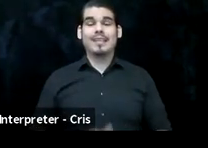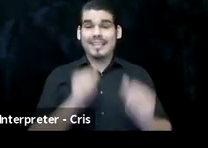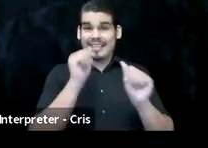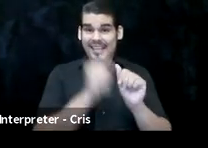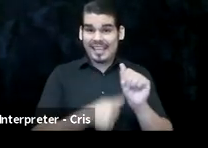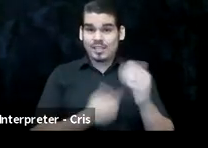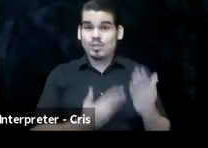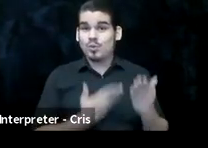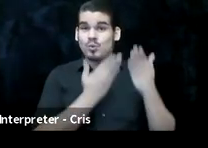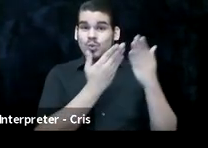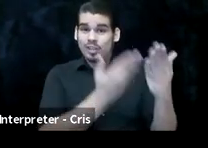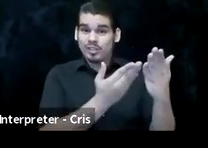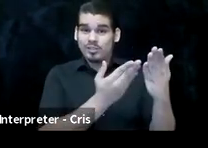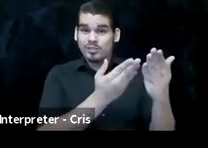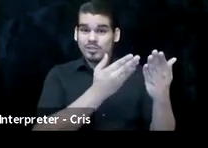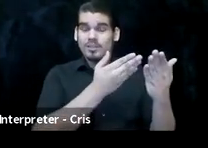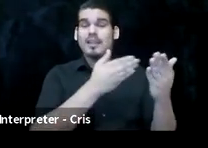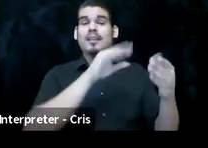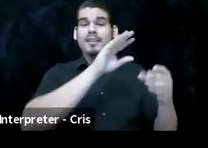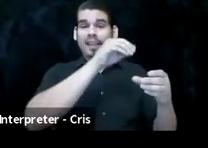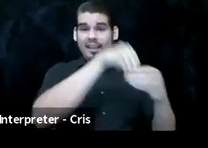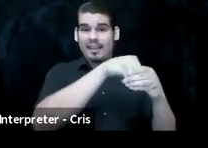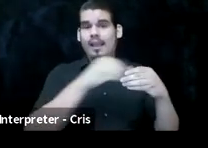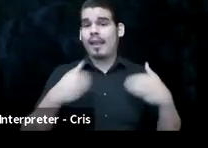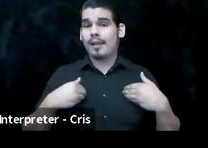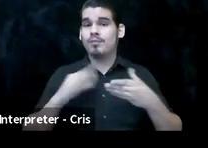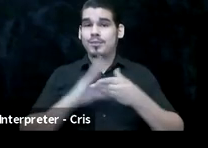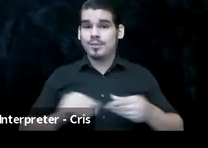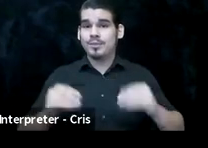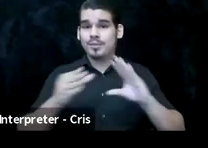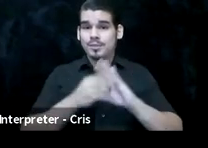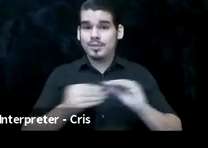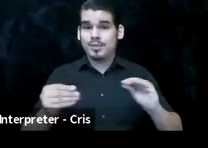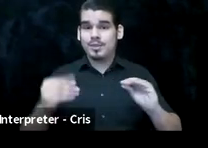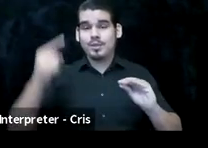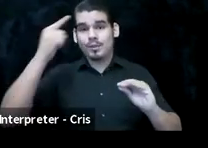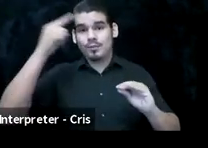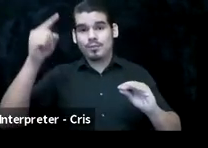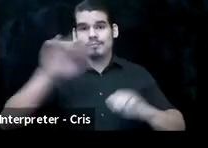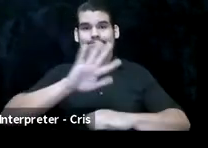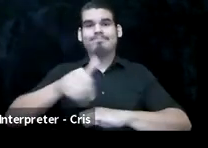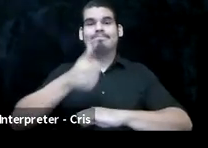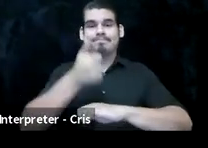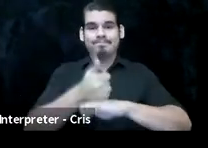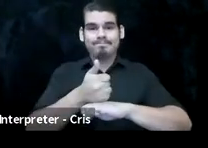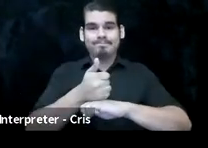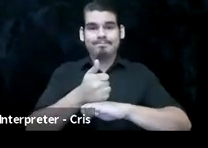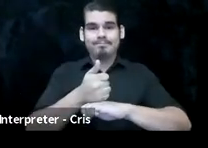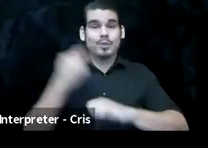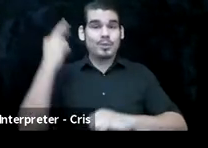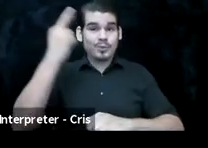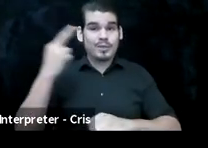RAD Region II: Hence, why they were written and created and presented to you to vote upon today so going back hand in hand with the idea of the resolutions.